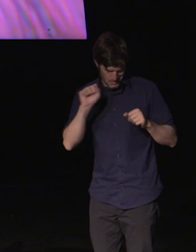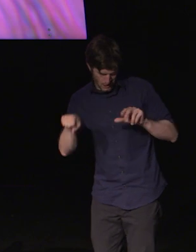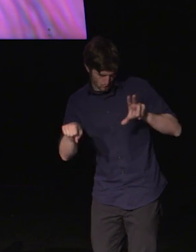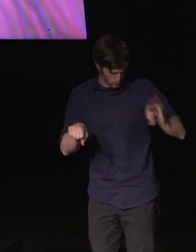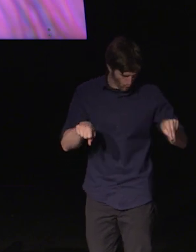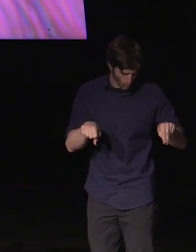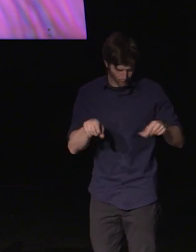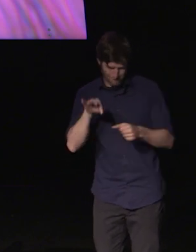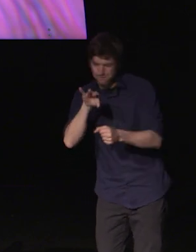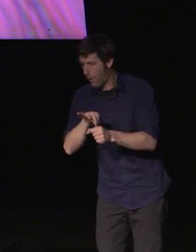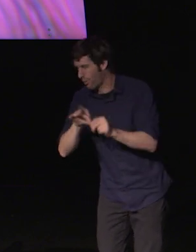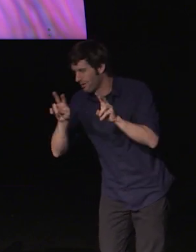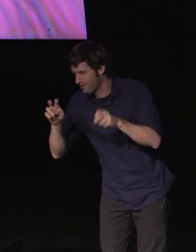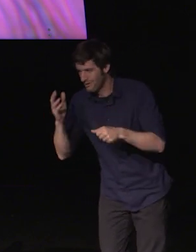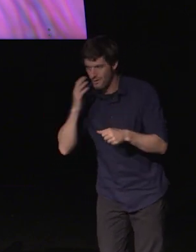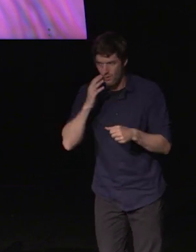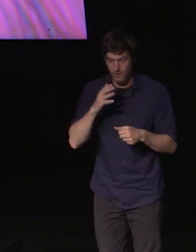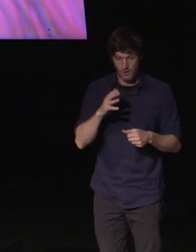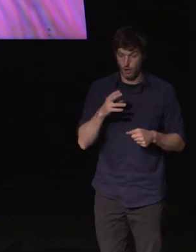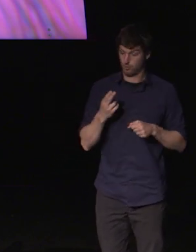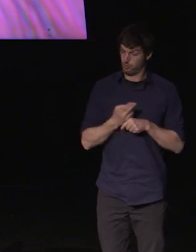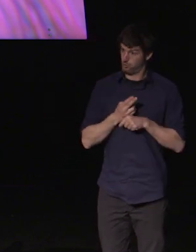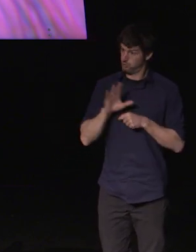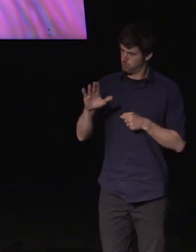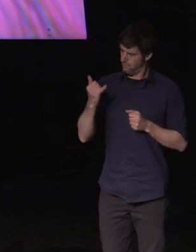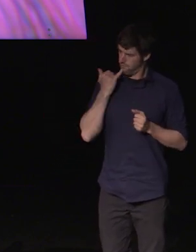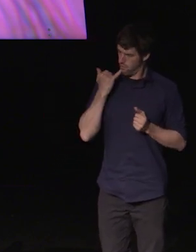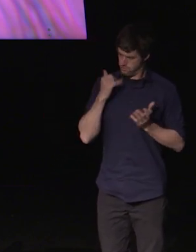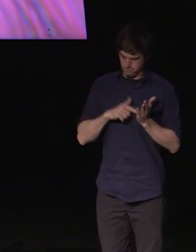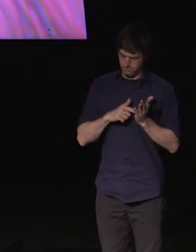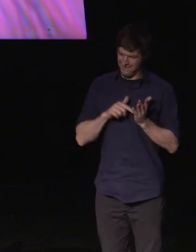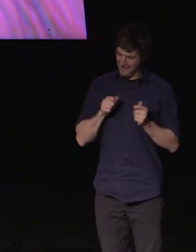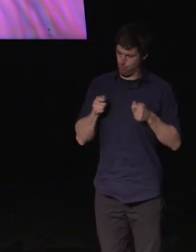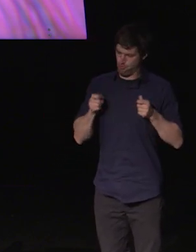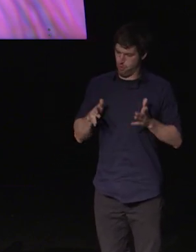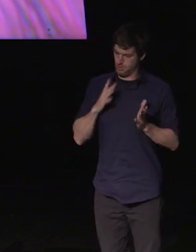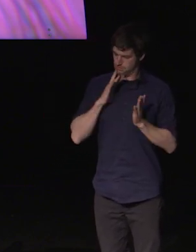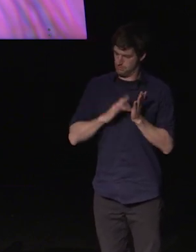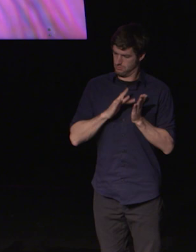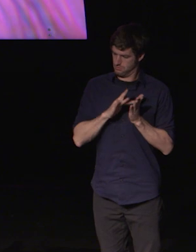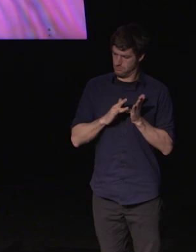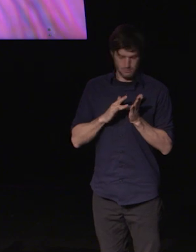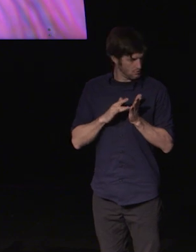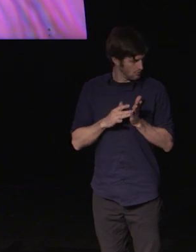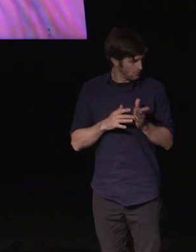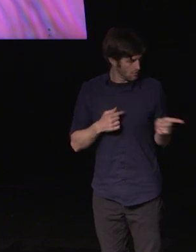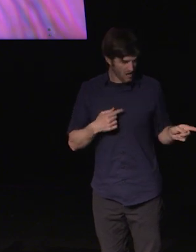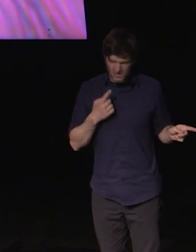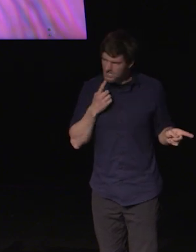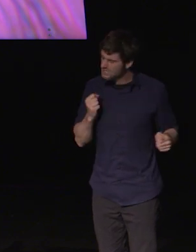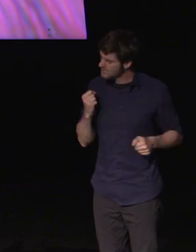And you use your cell phone as the controller to interact with this game. And I went, "Yes, this is gonna be amazing.